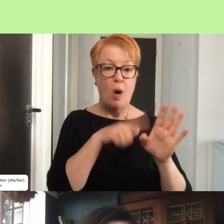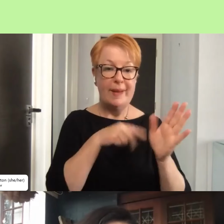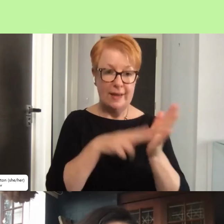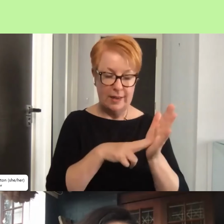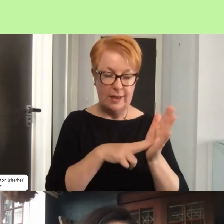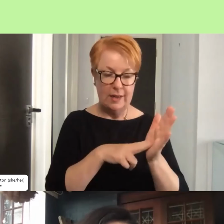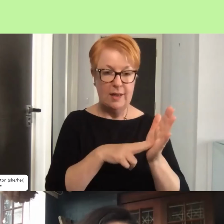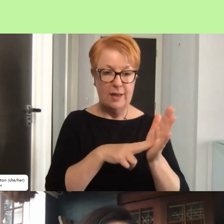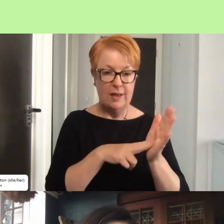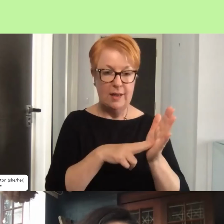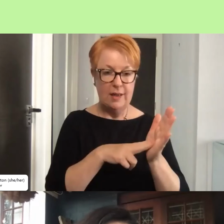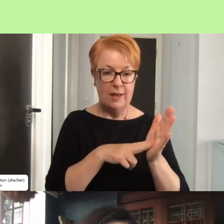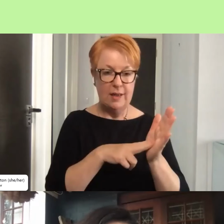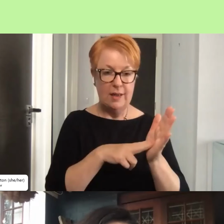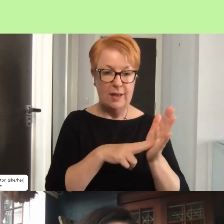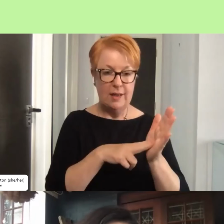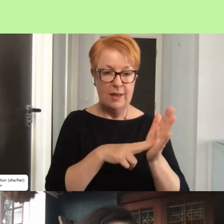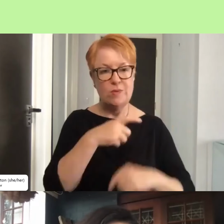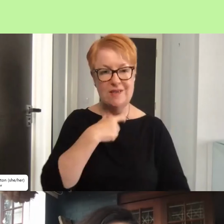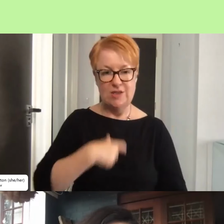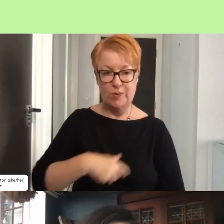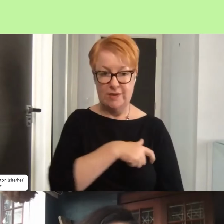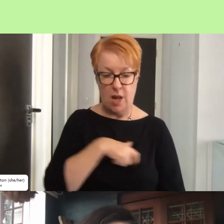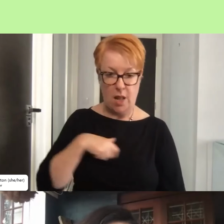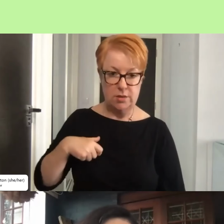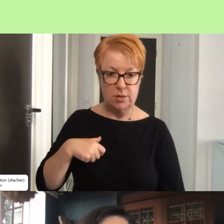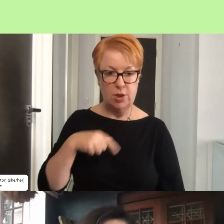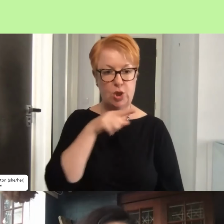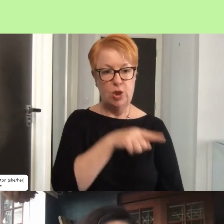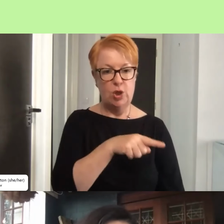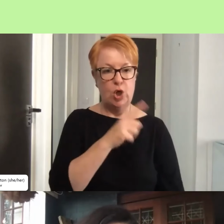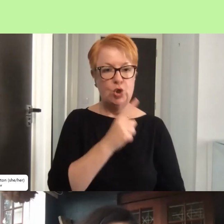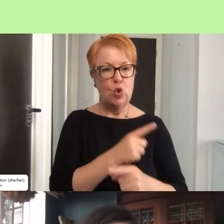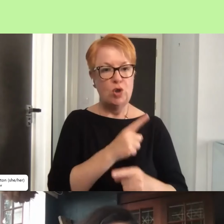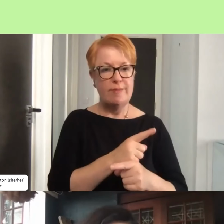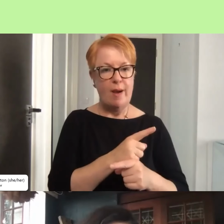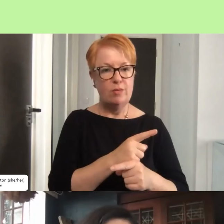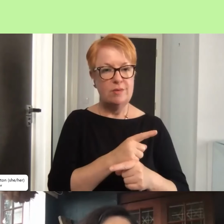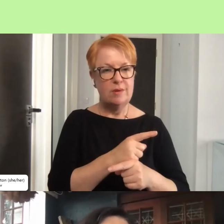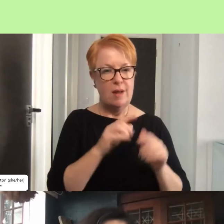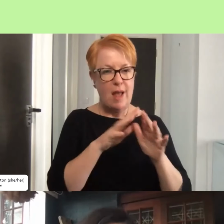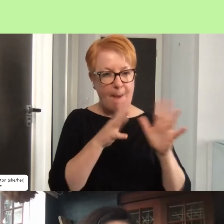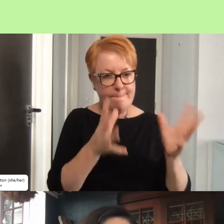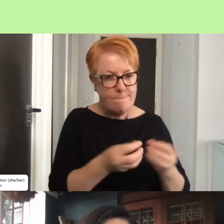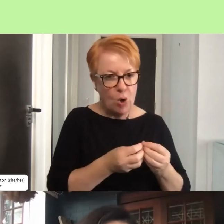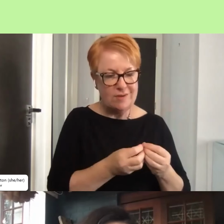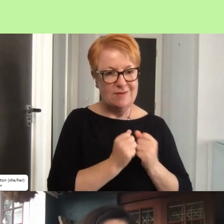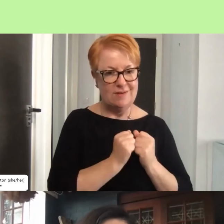And she talks about embodiment, creating embodied experiences for the people in a park.